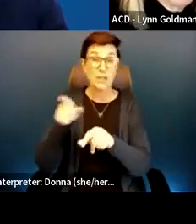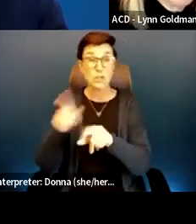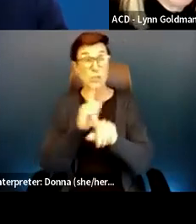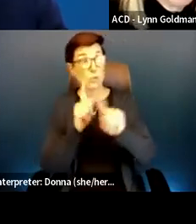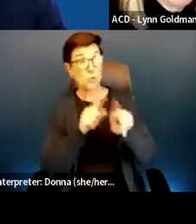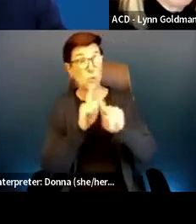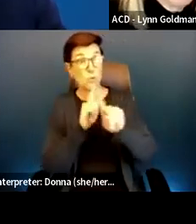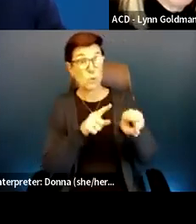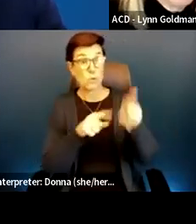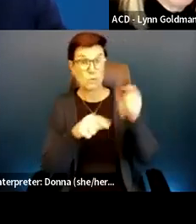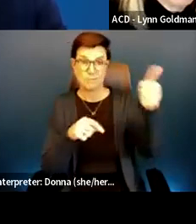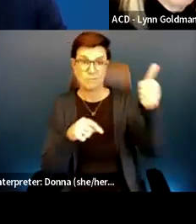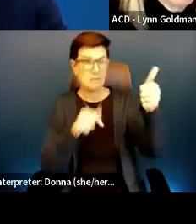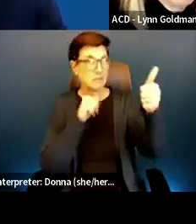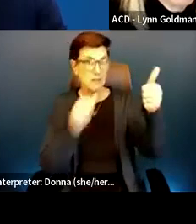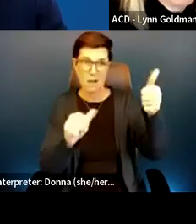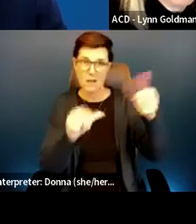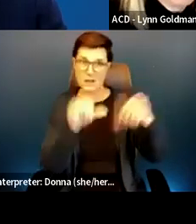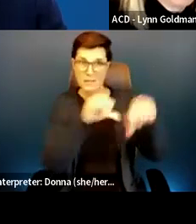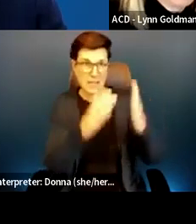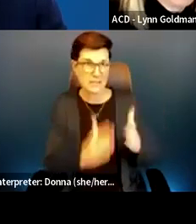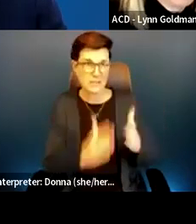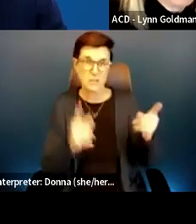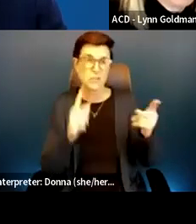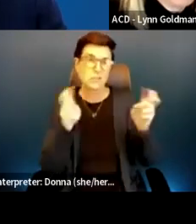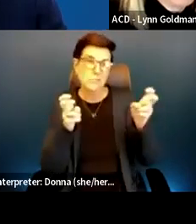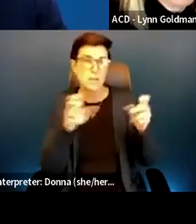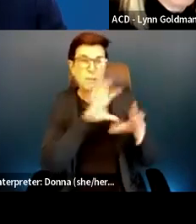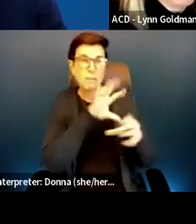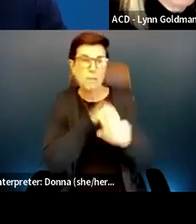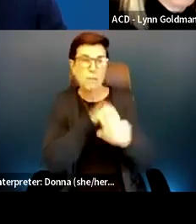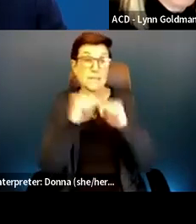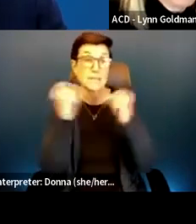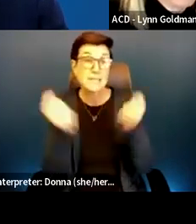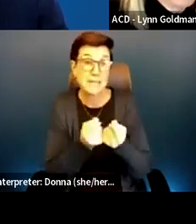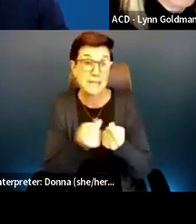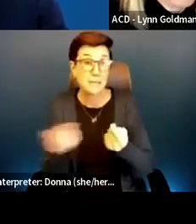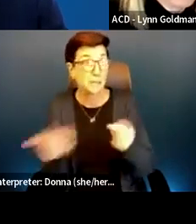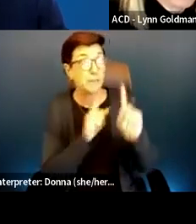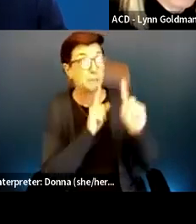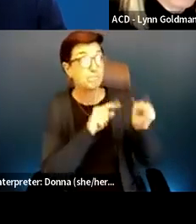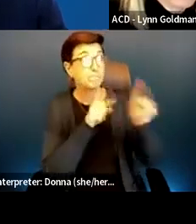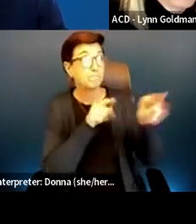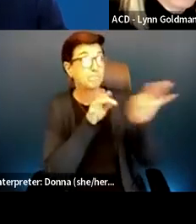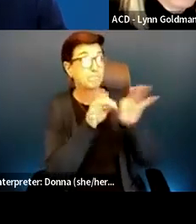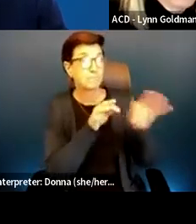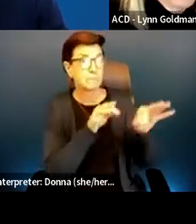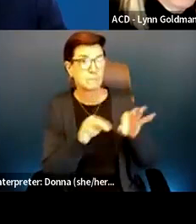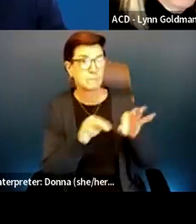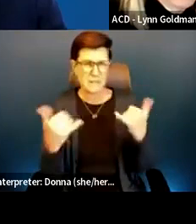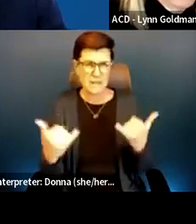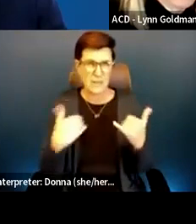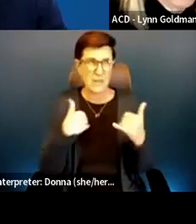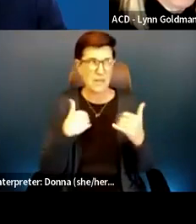and just a team and they have a lot of competing demands on them